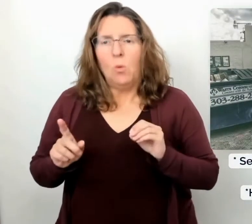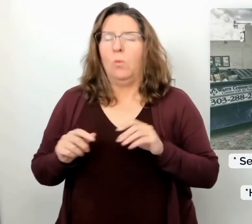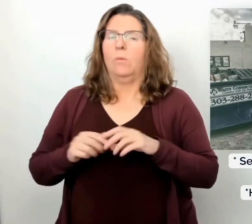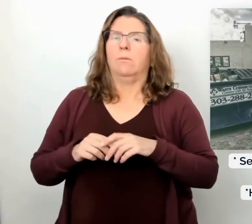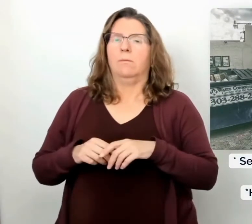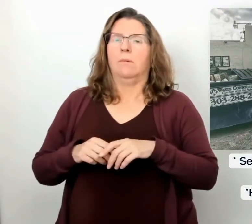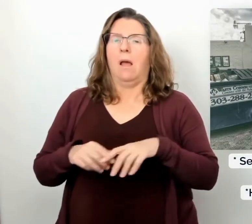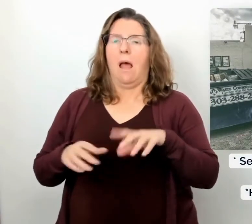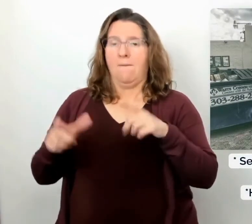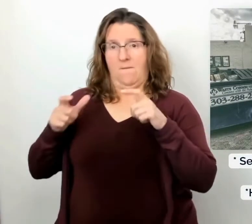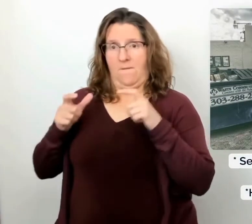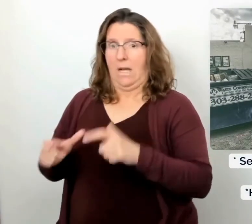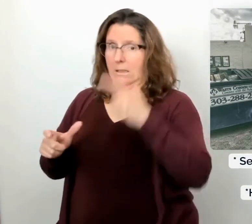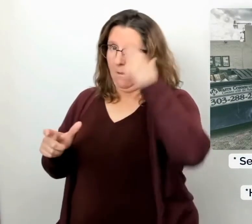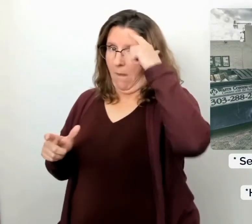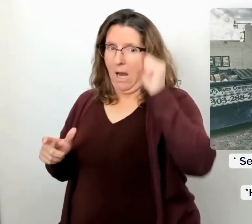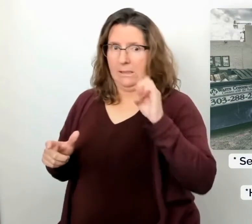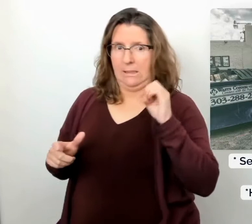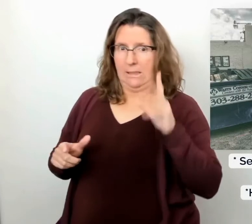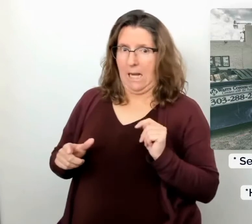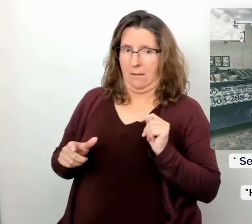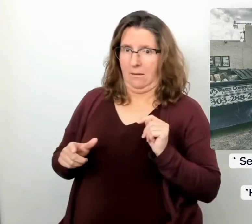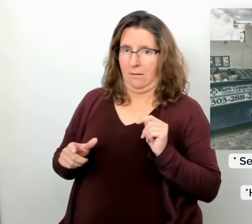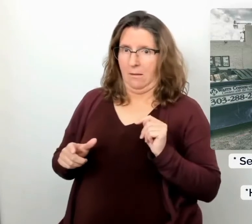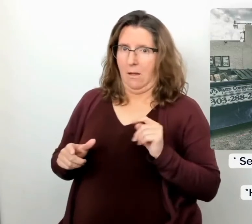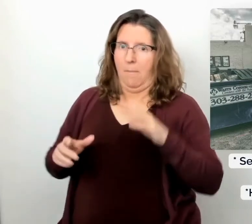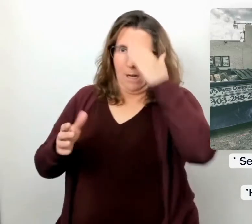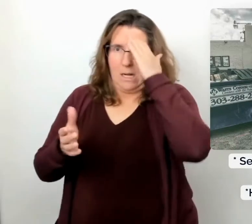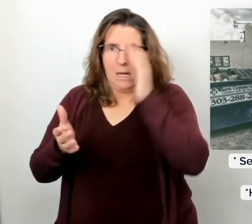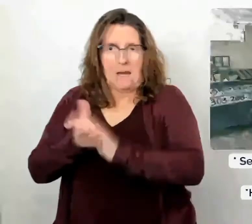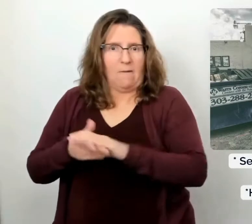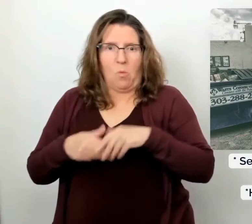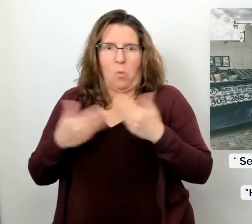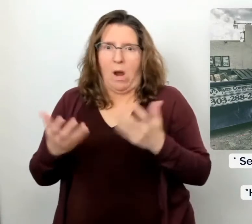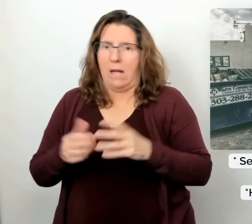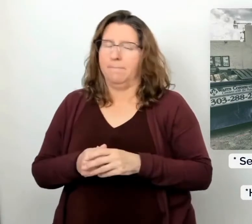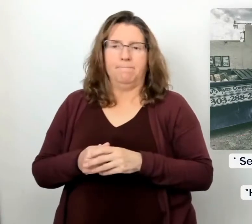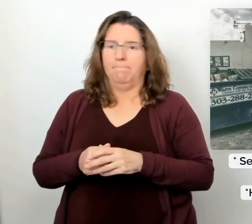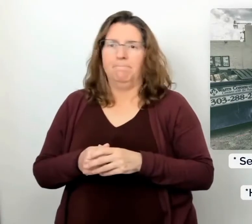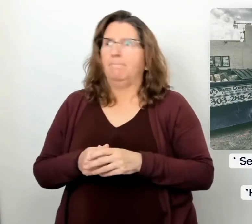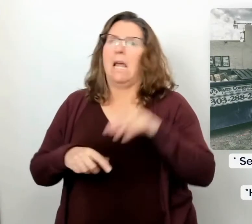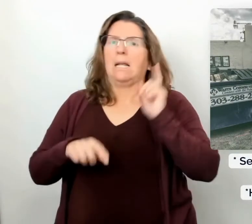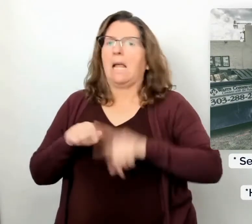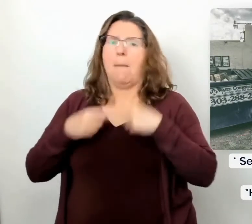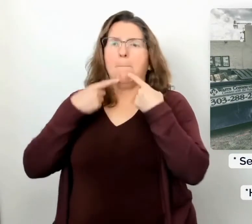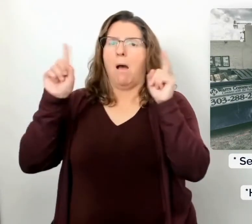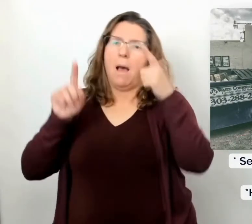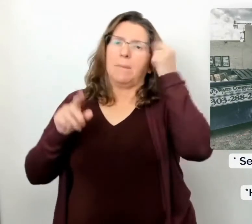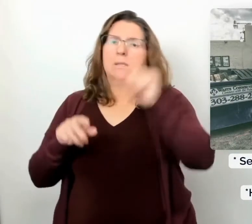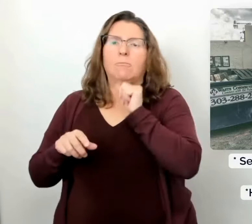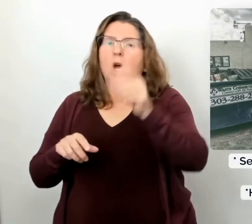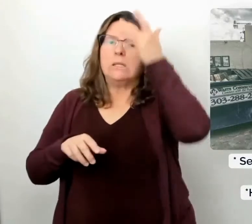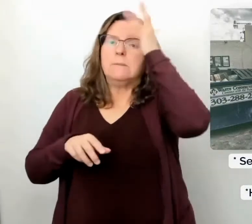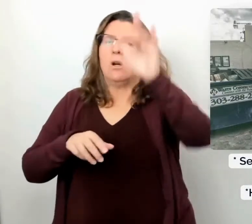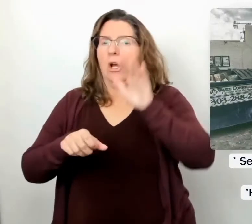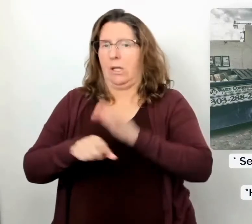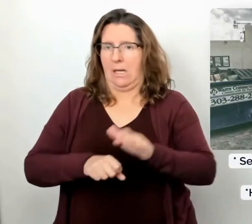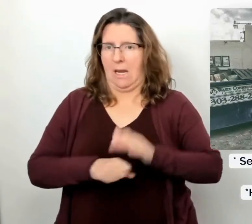This mindset believes that setbacks or lack of progress is due to low ability.